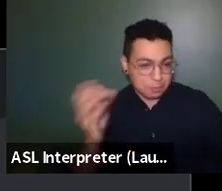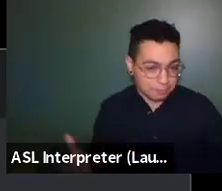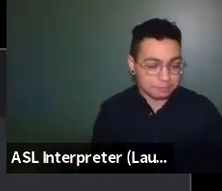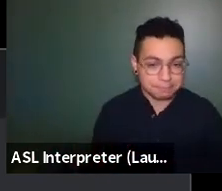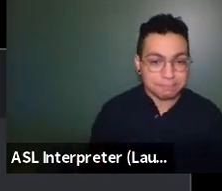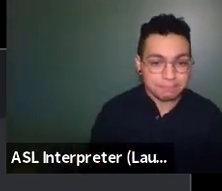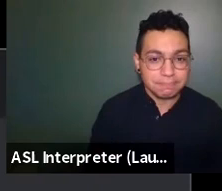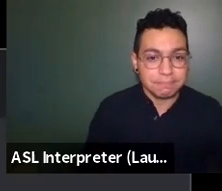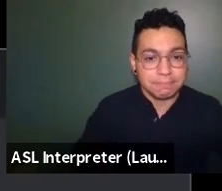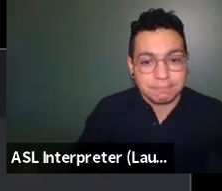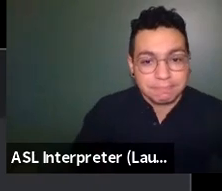ESD 112 - Katherine Livick: Any other questions while...